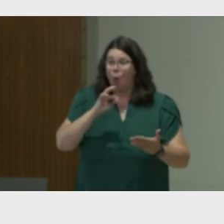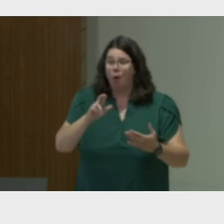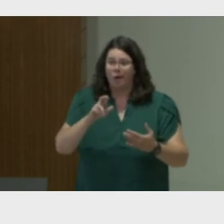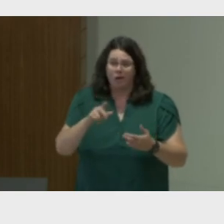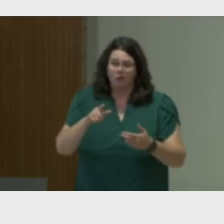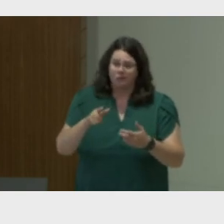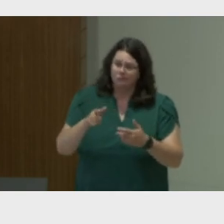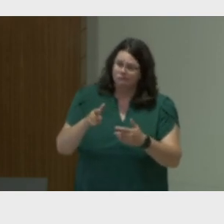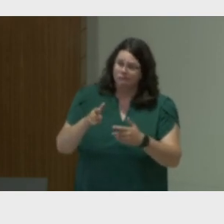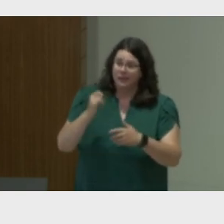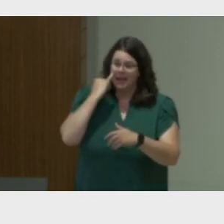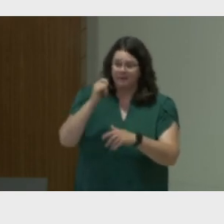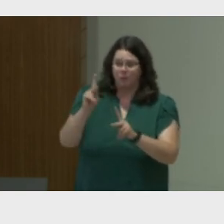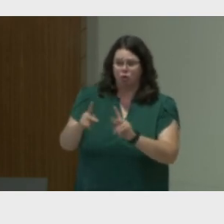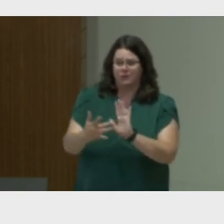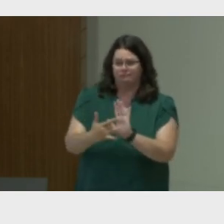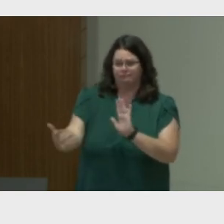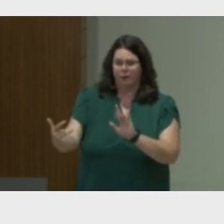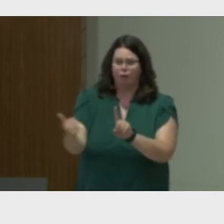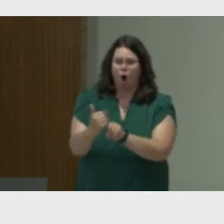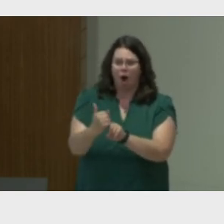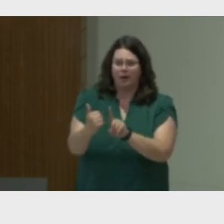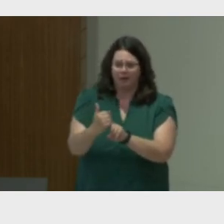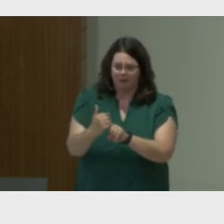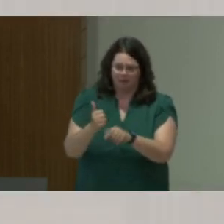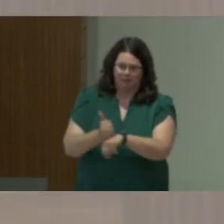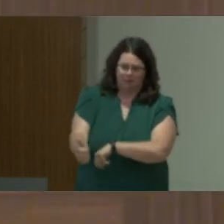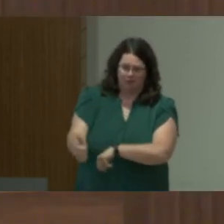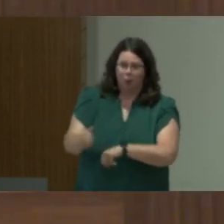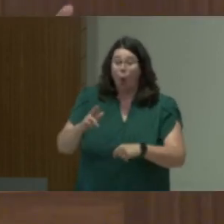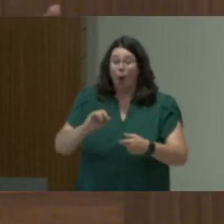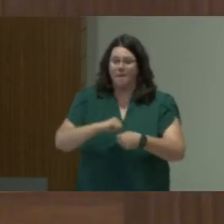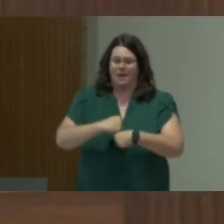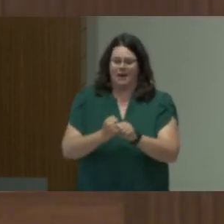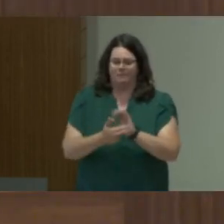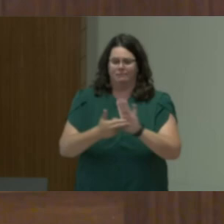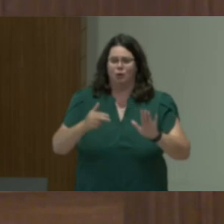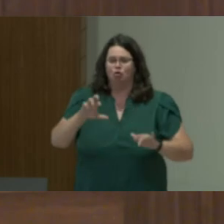or criminalising such conduct. Cannon law, of course, is no exception.